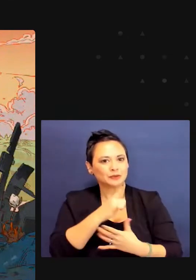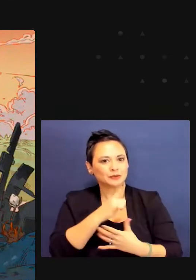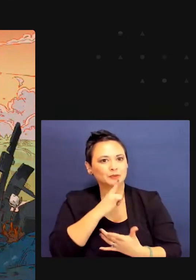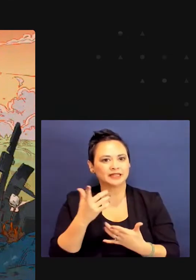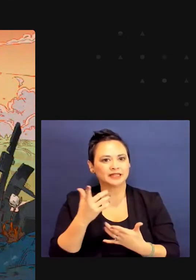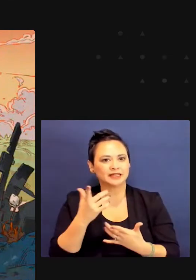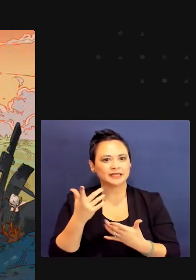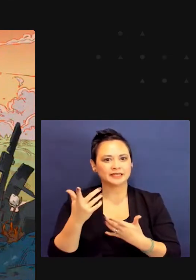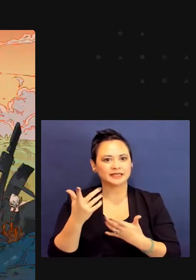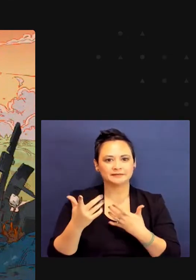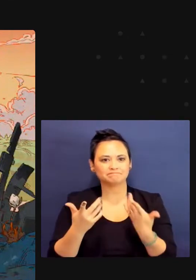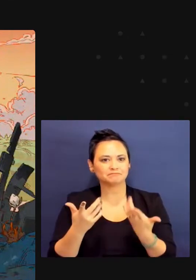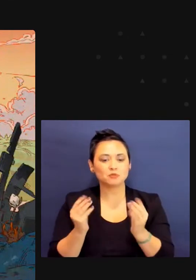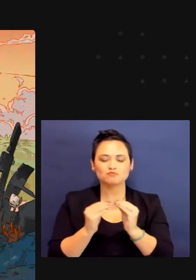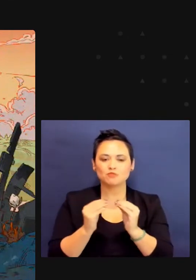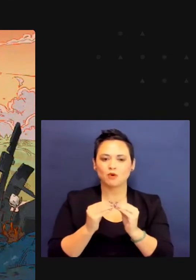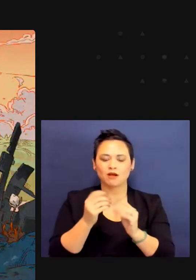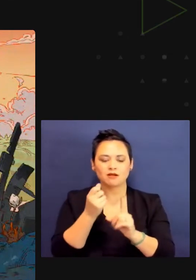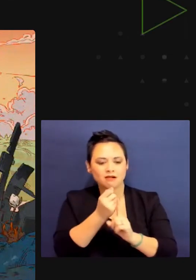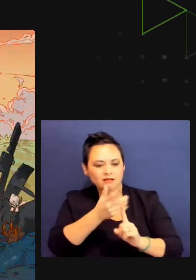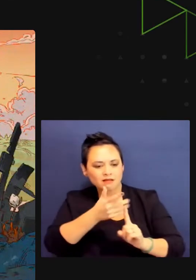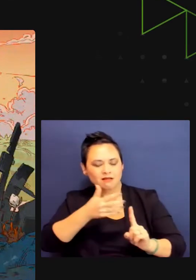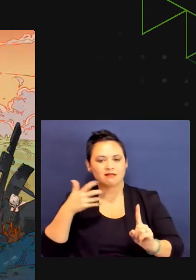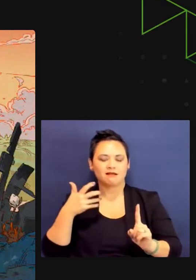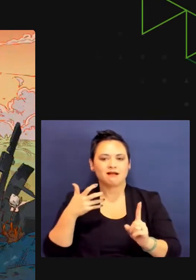and more abundant than something that's very narrow and rigid.